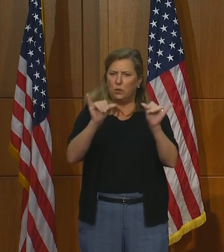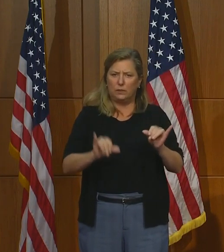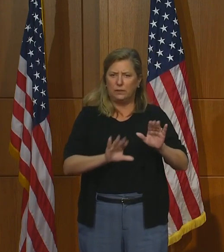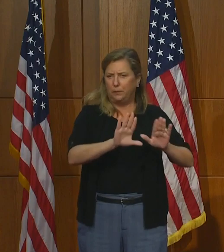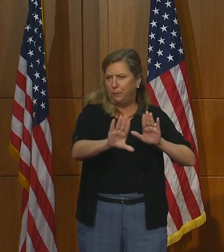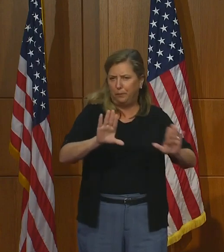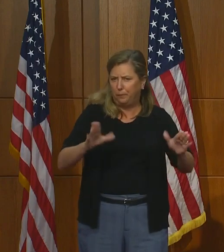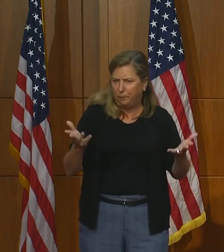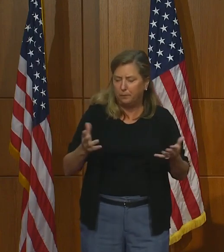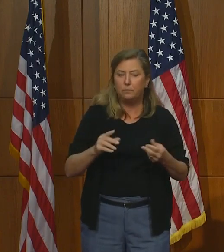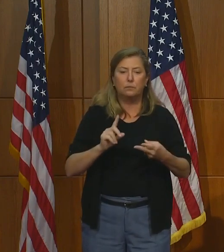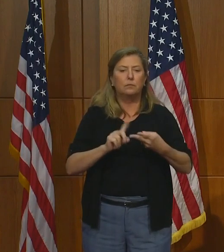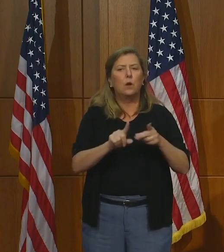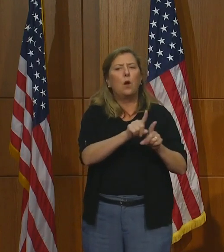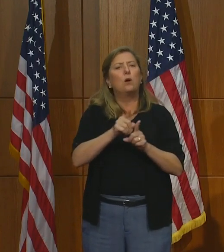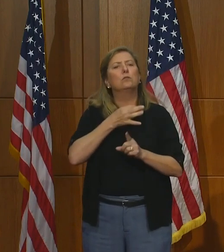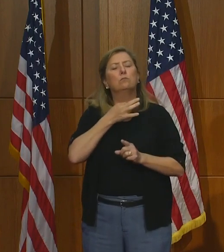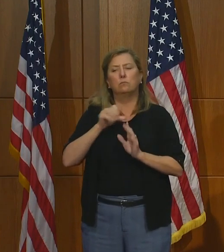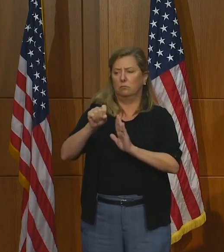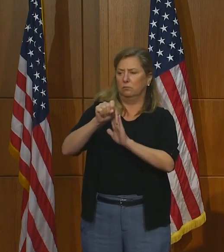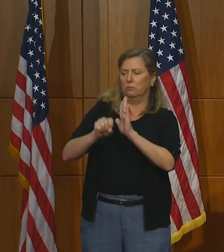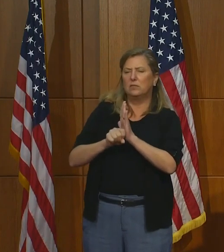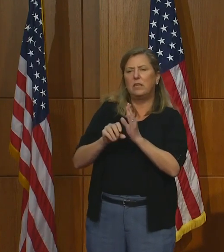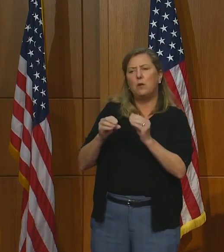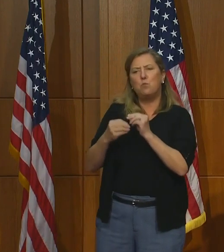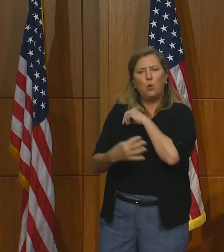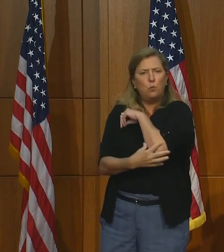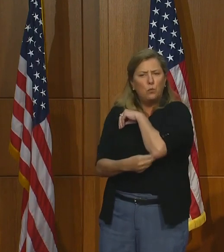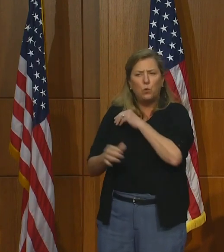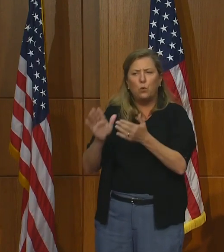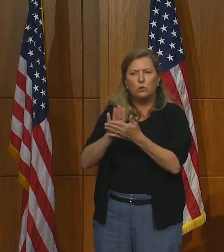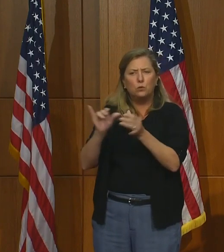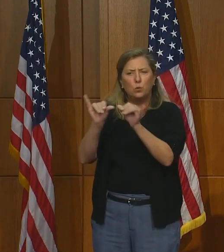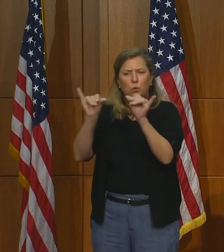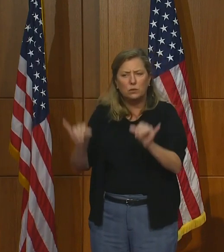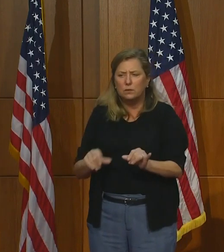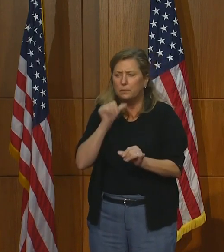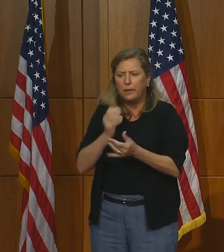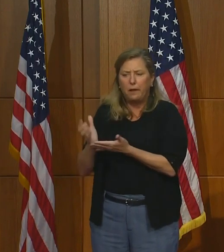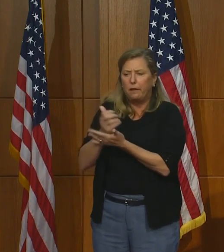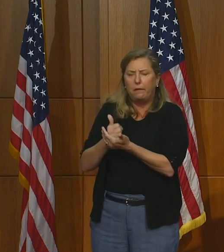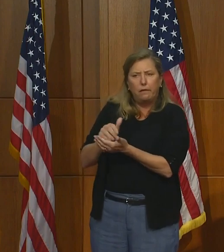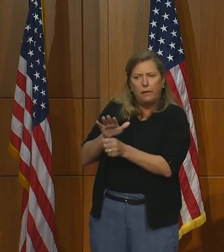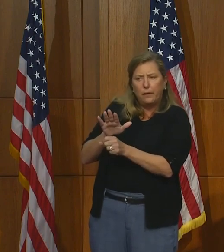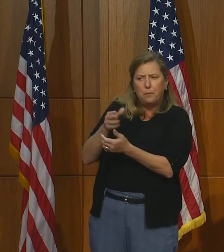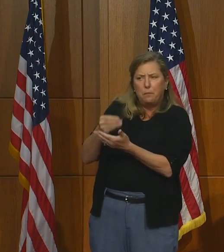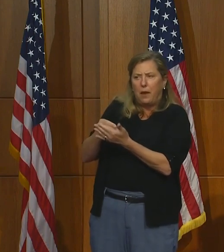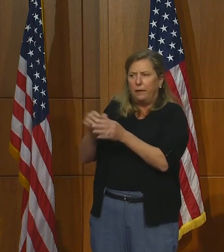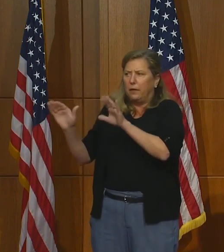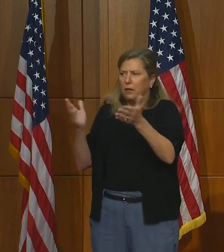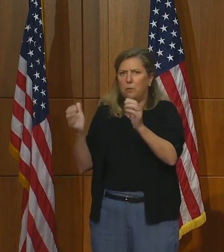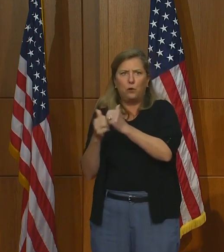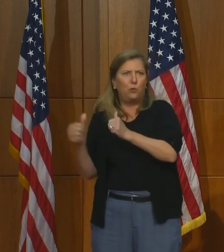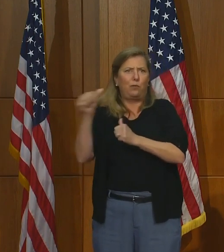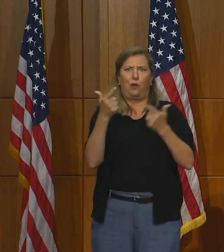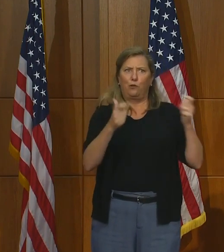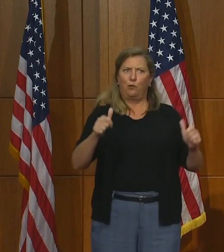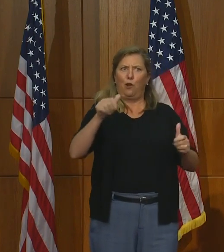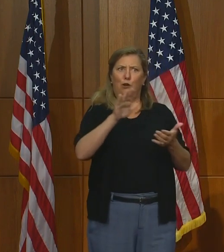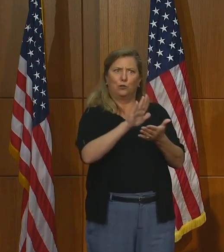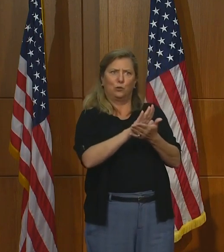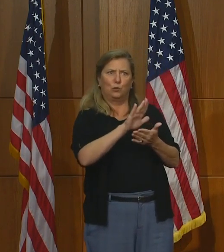CASES VERY. BANKS AND BIG AND